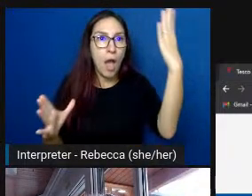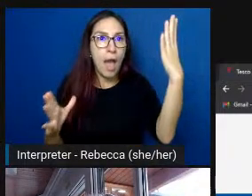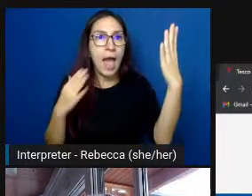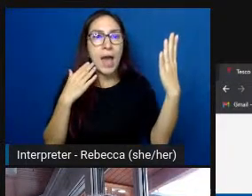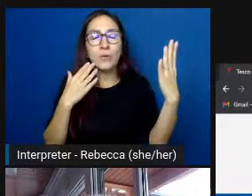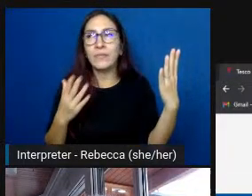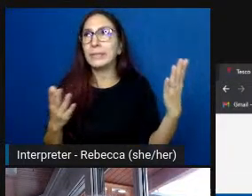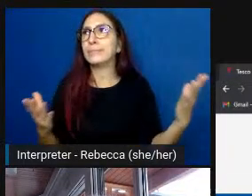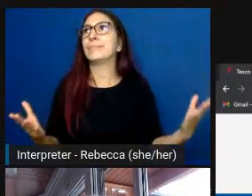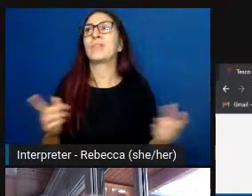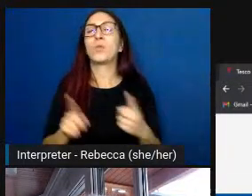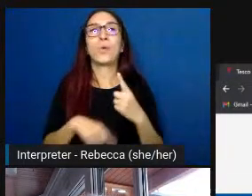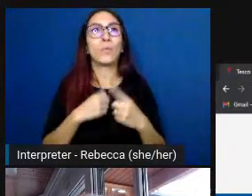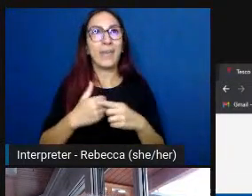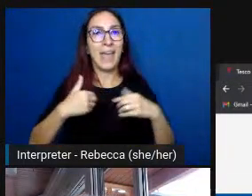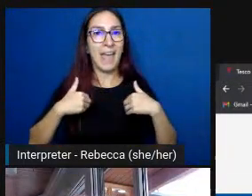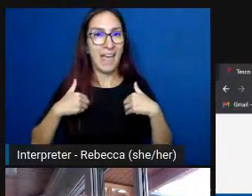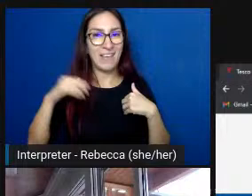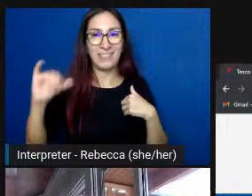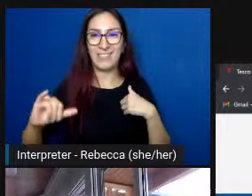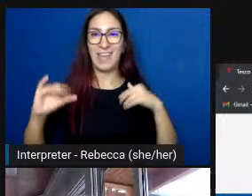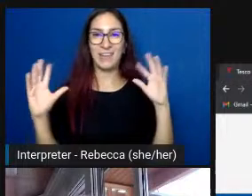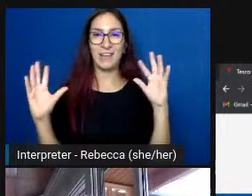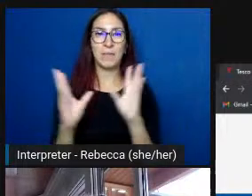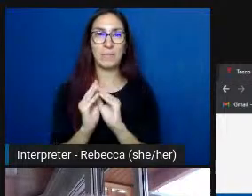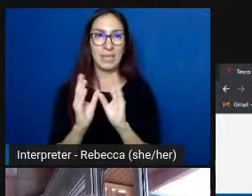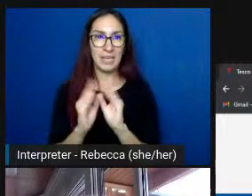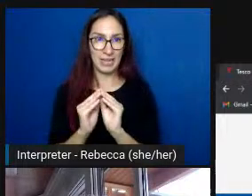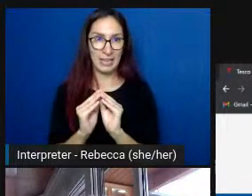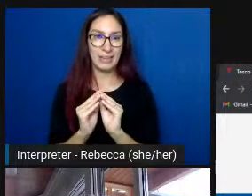the screen reader, as Lazar uses, it is just extraordinary.